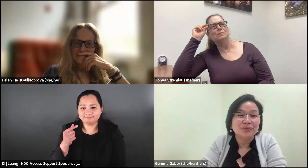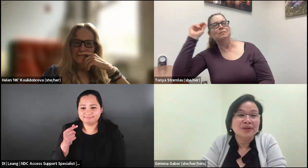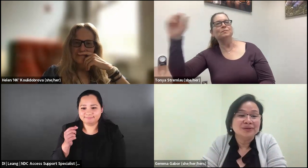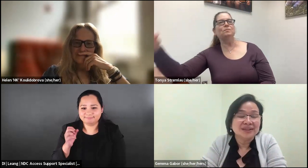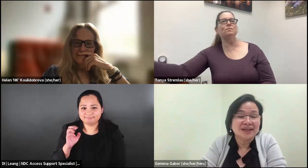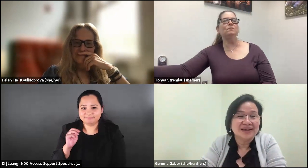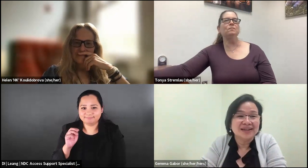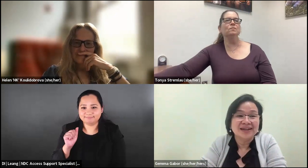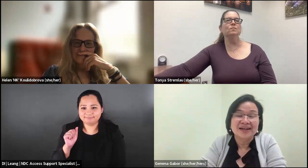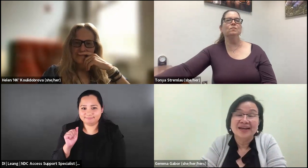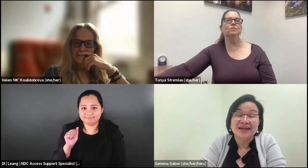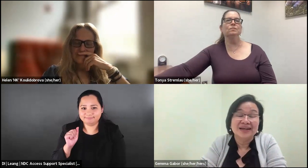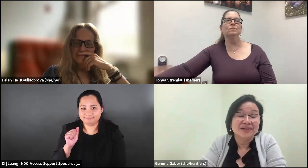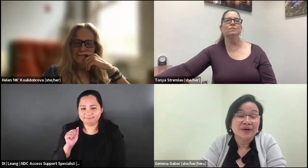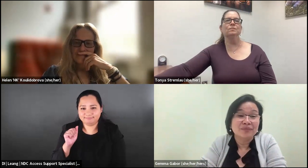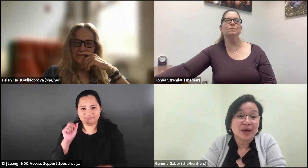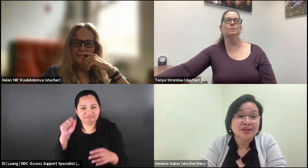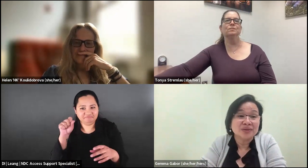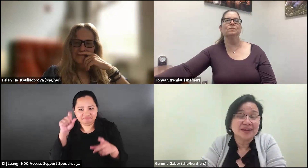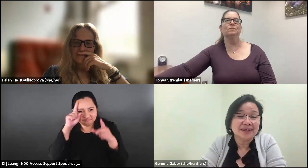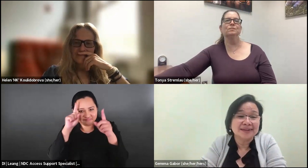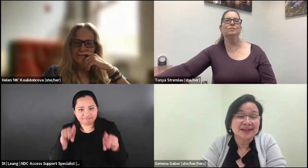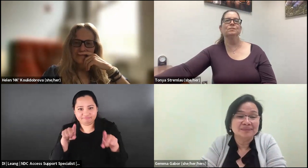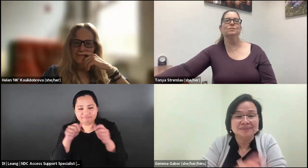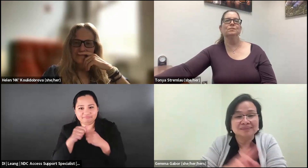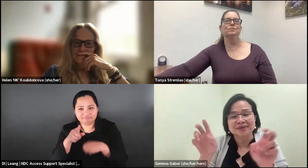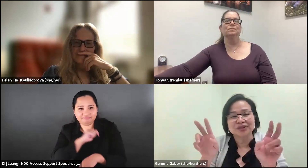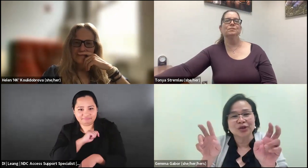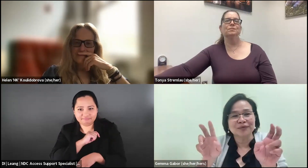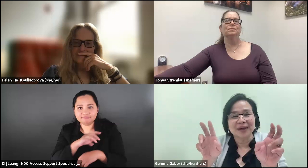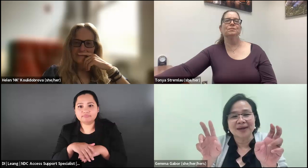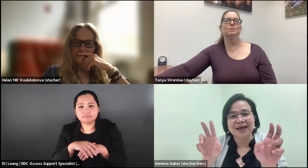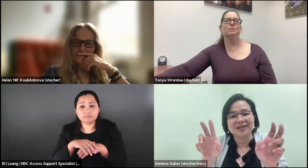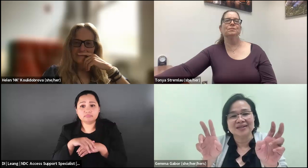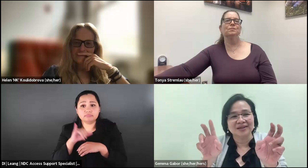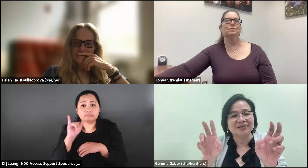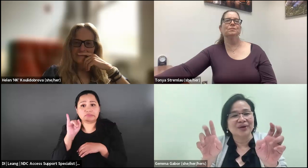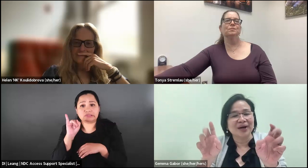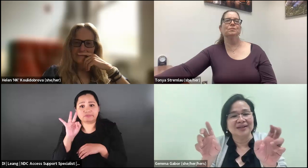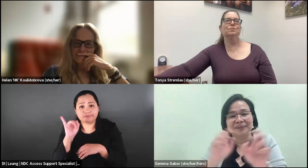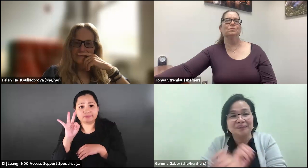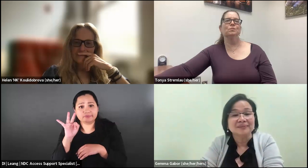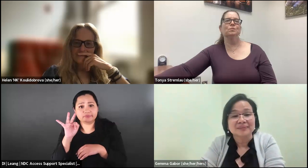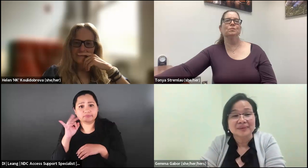I agree with you, Tonya. And if I'm faced with that sort of ASL writing,